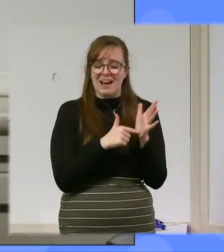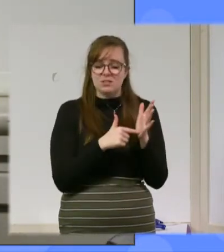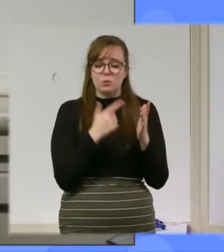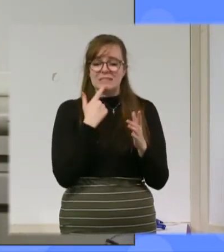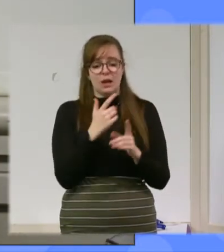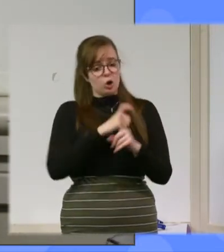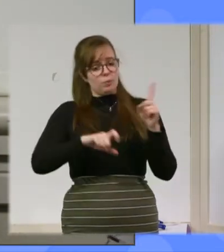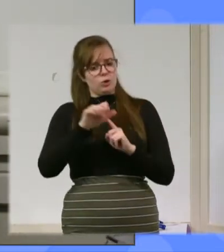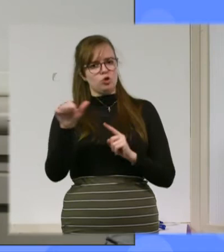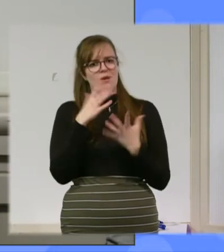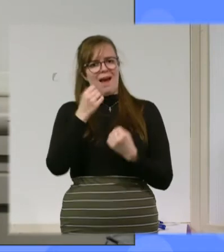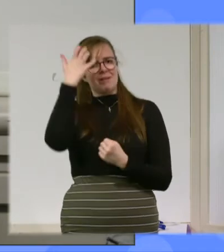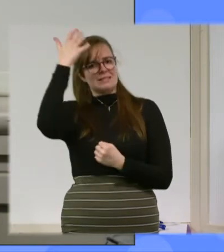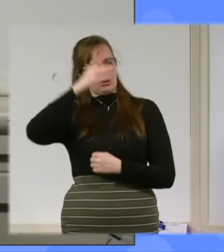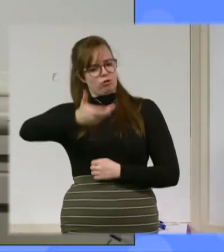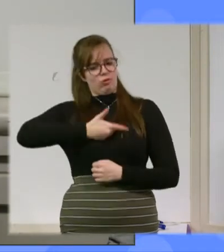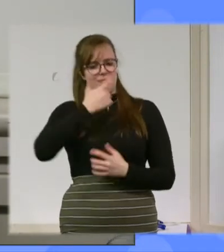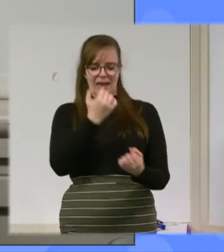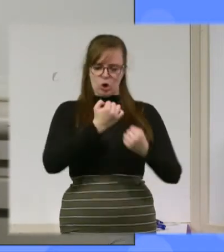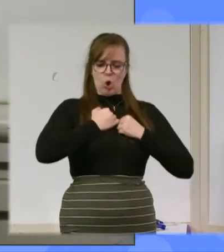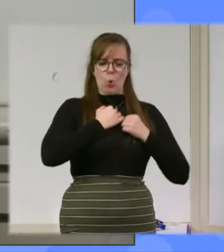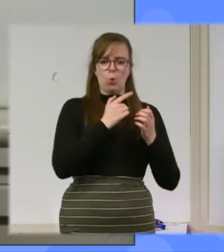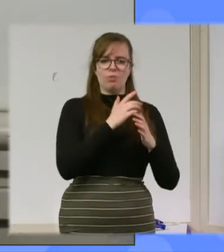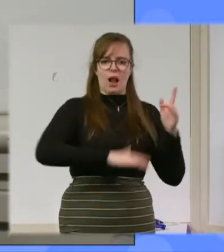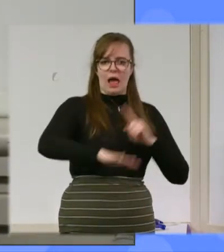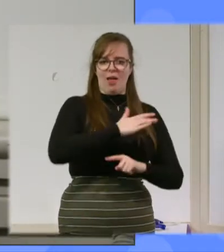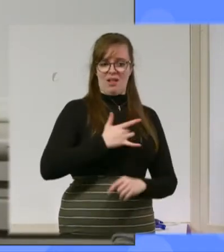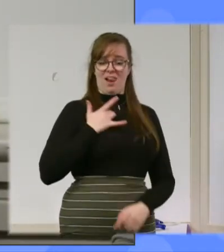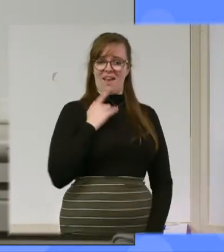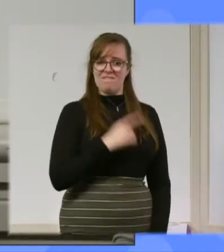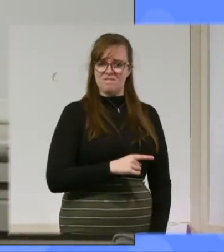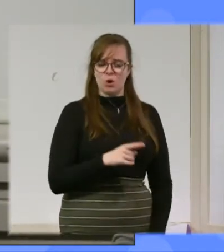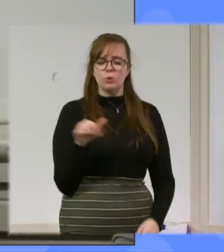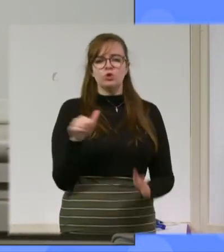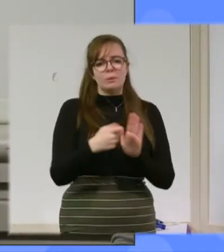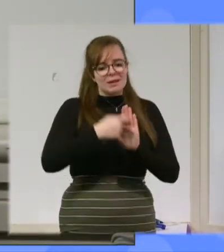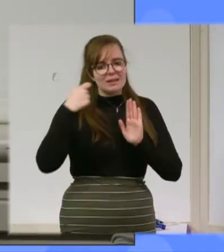right to own the land where they live we should be extending that giving more